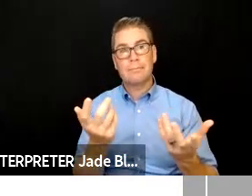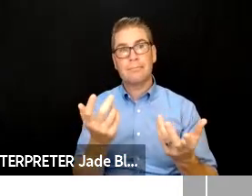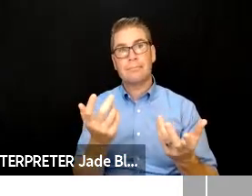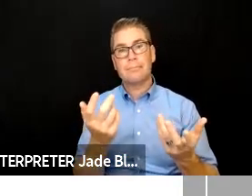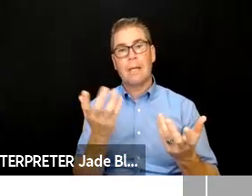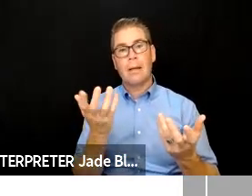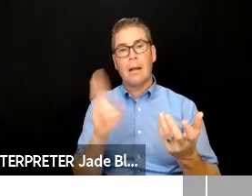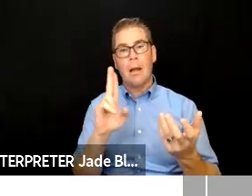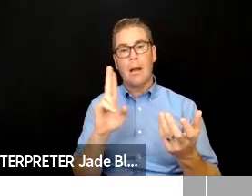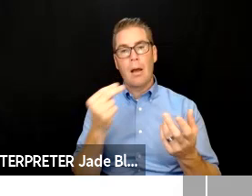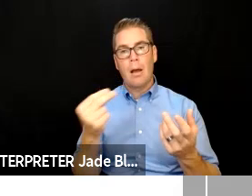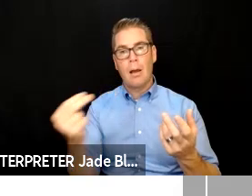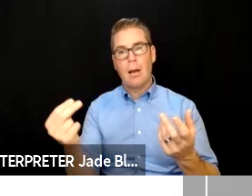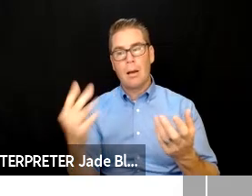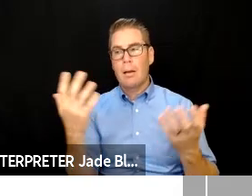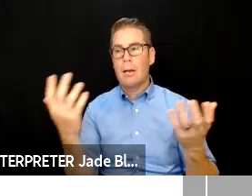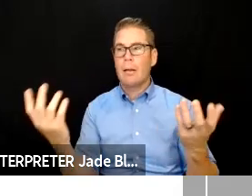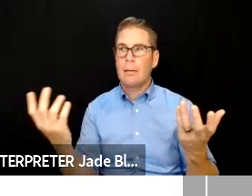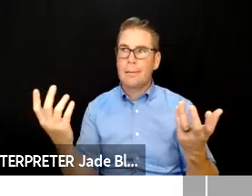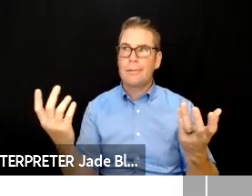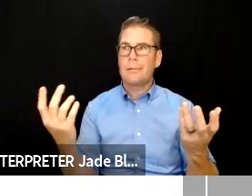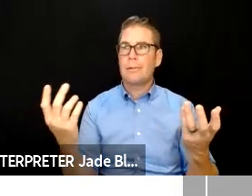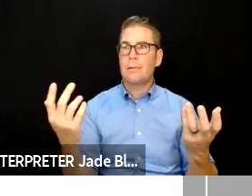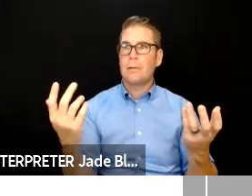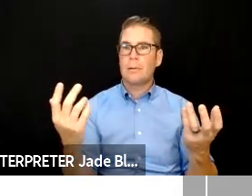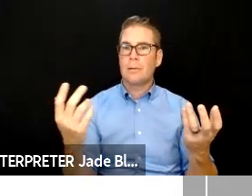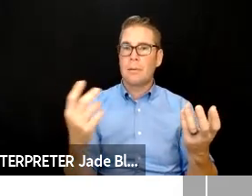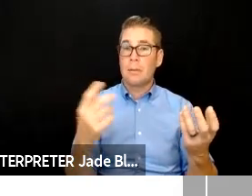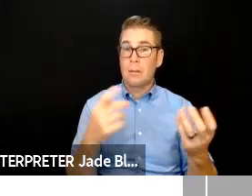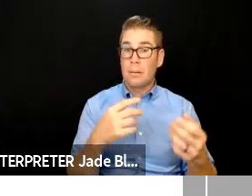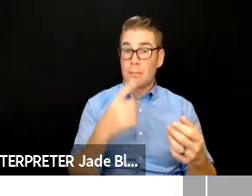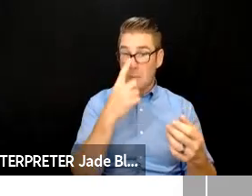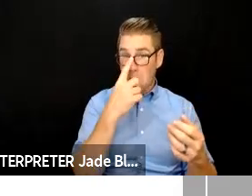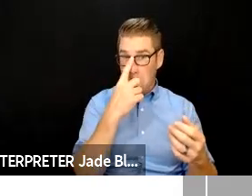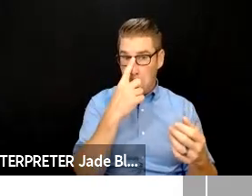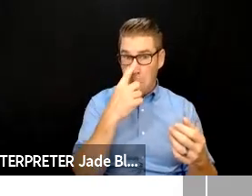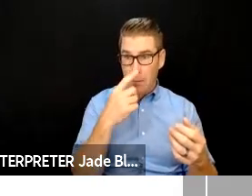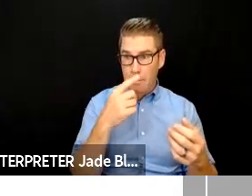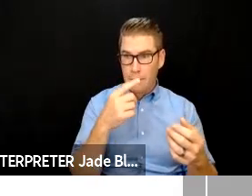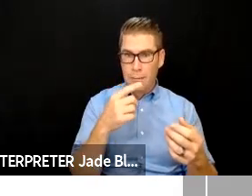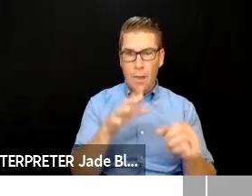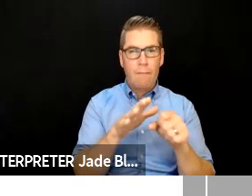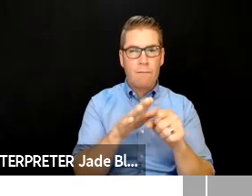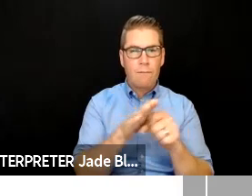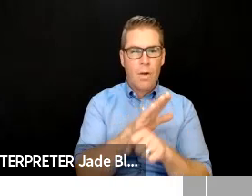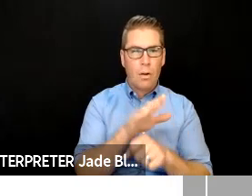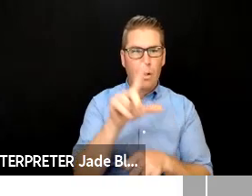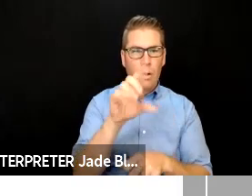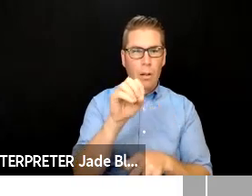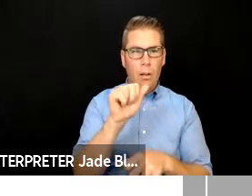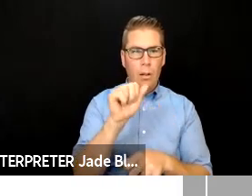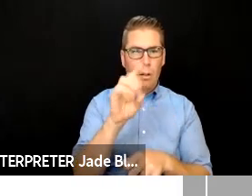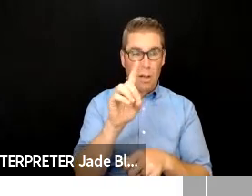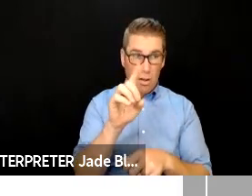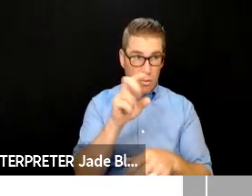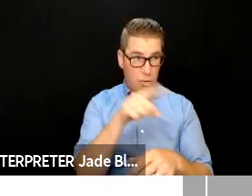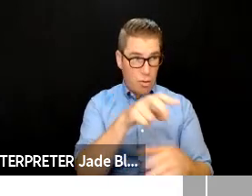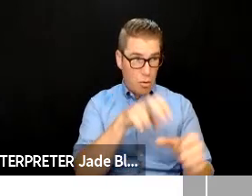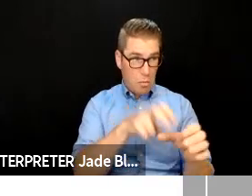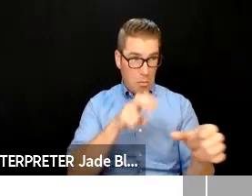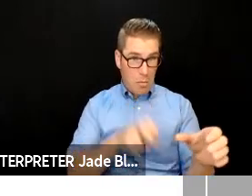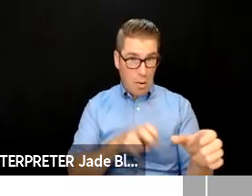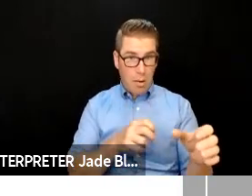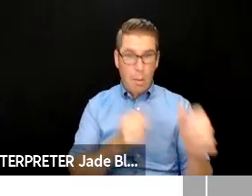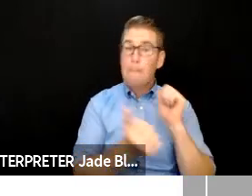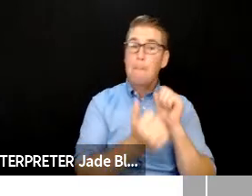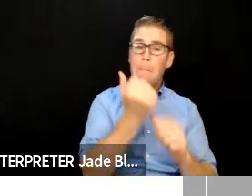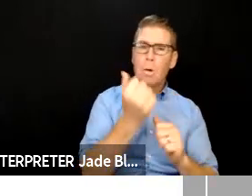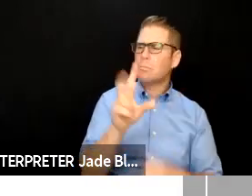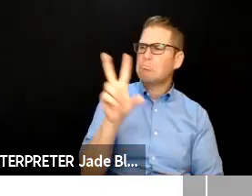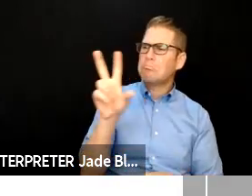Sally Potter: Have they ever avoided carrying a full load and again majority said no, but that is a huge number that says yes. So, you know, we have this